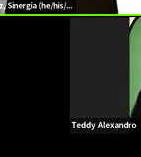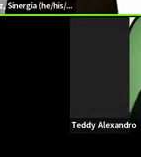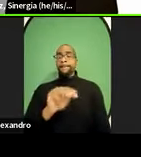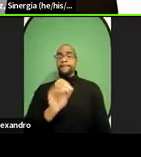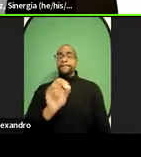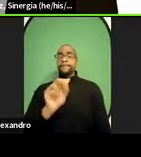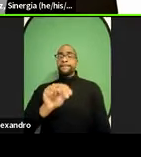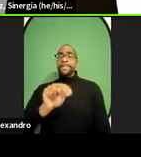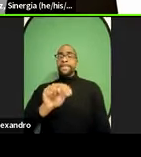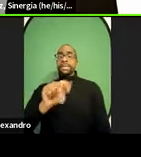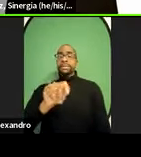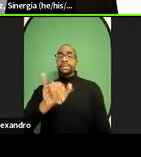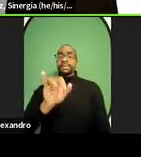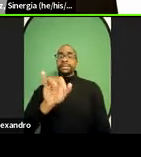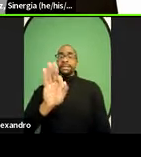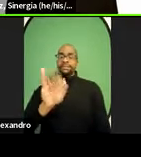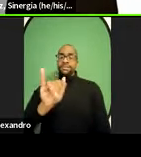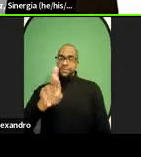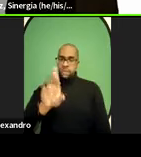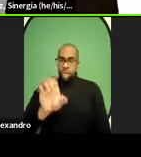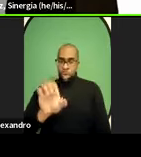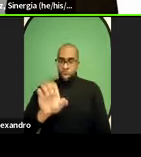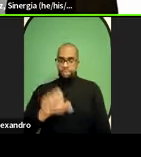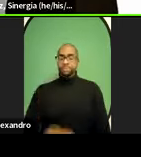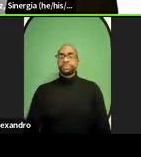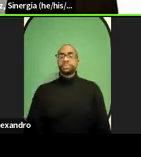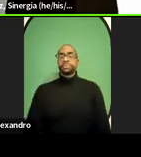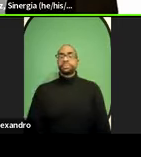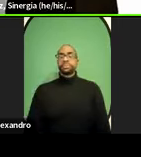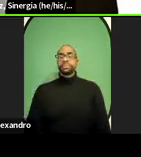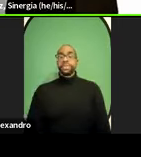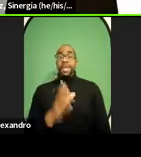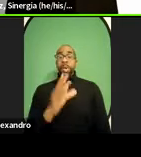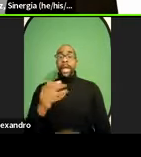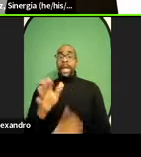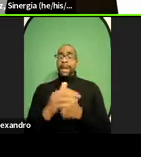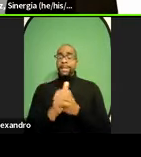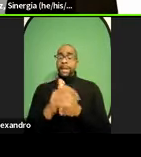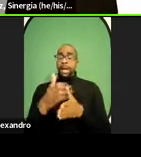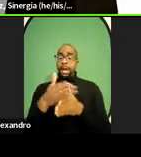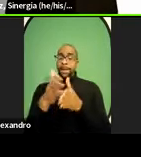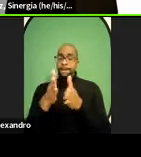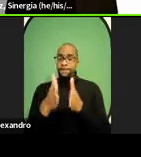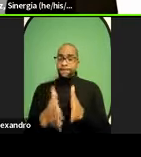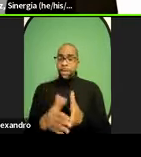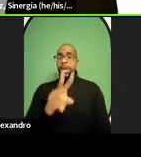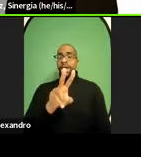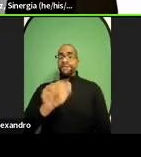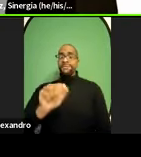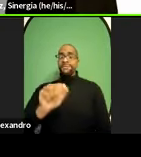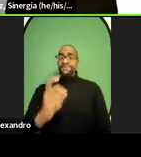at montefiore Albert Einstein college of Medicine. the new the new York development. l disabilities planning Council, and planning Council, and our